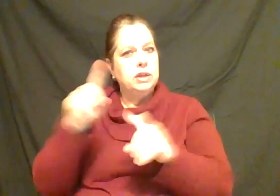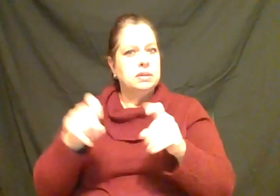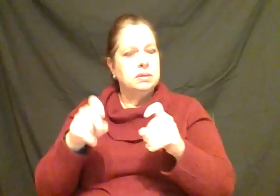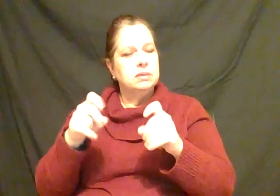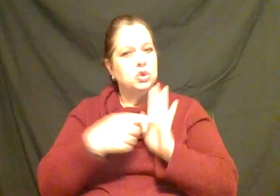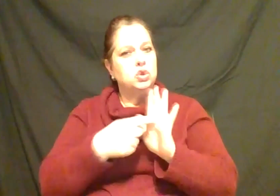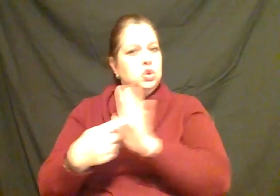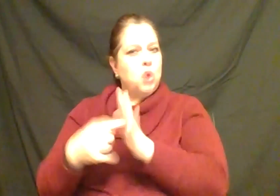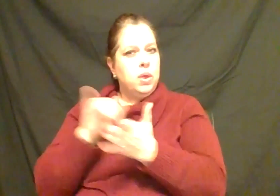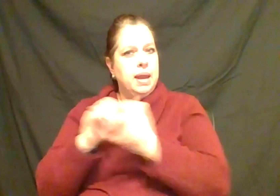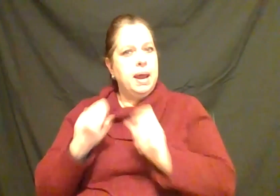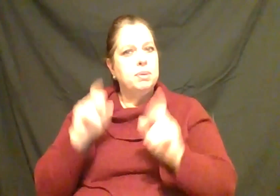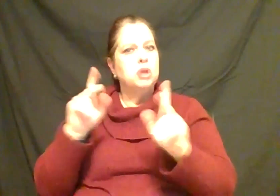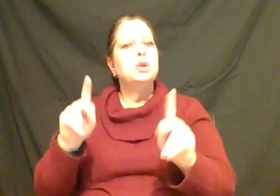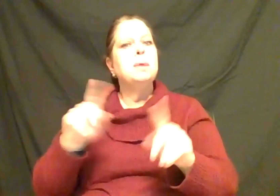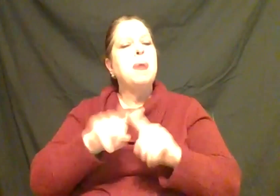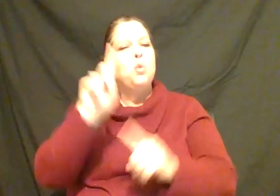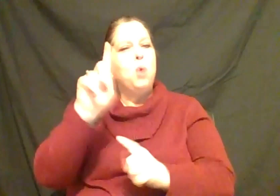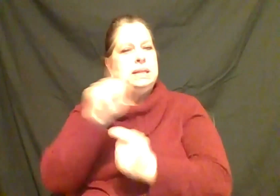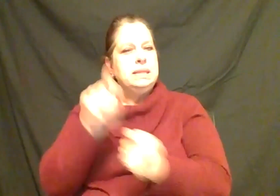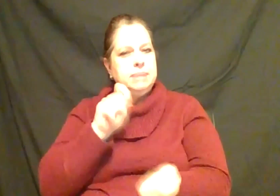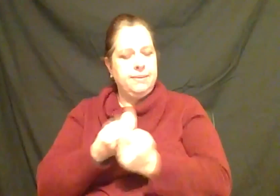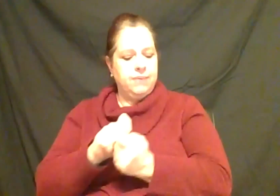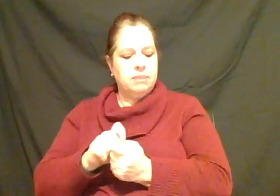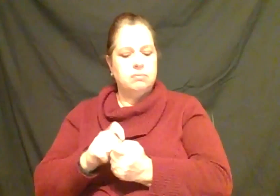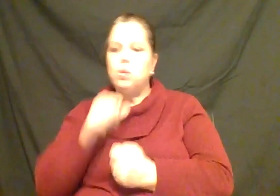opportunity but i'm going to give you one specific that we have not addressed in that students